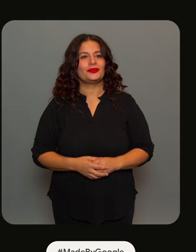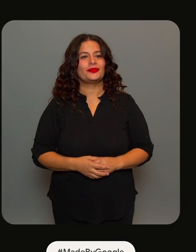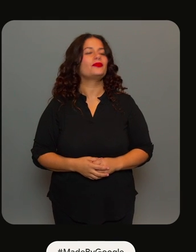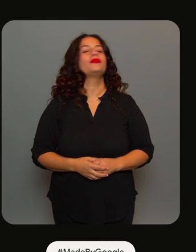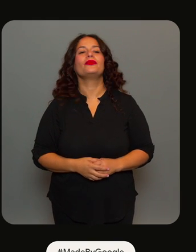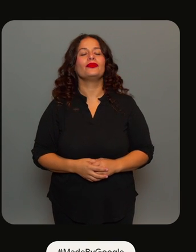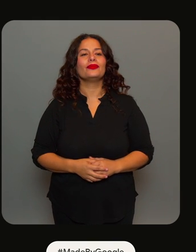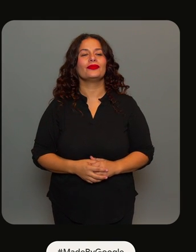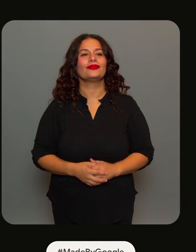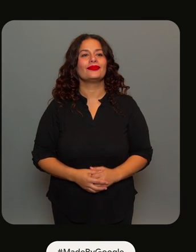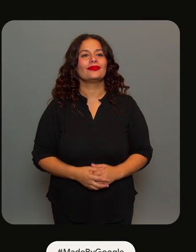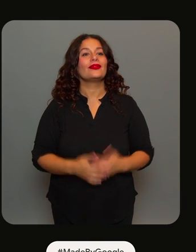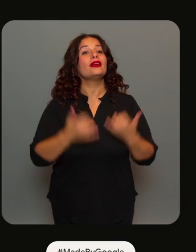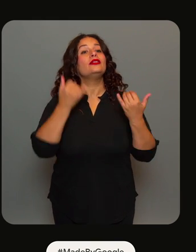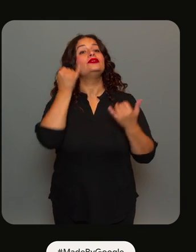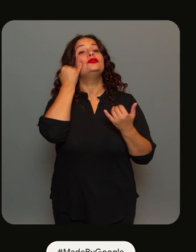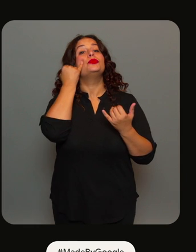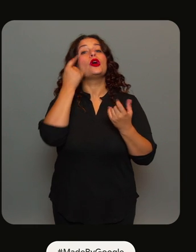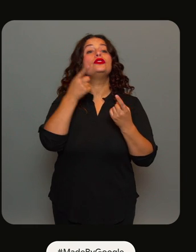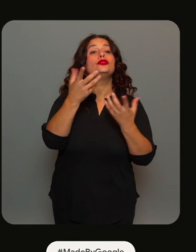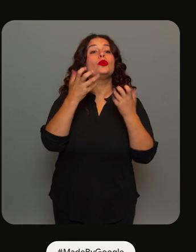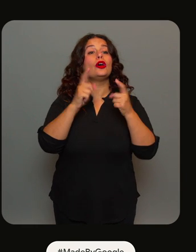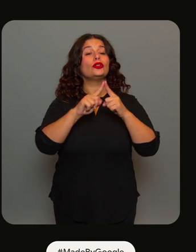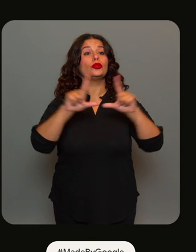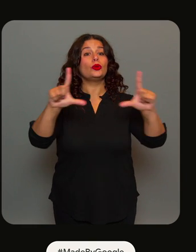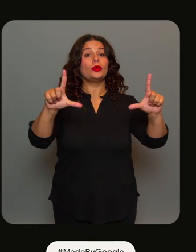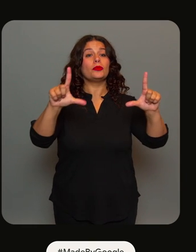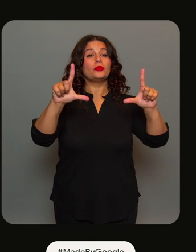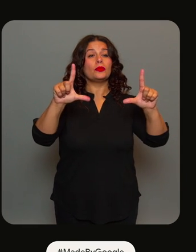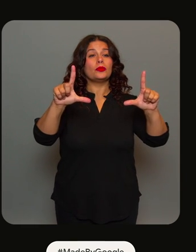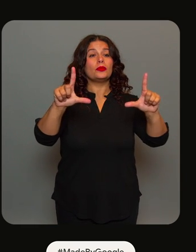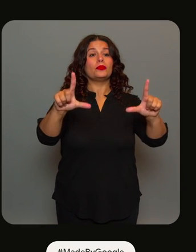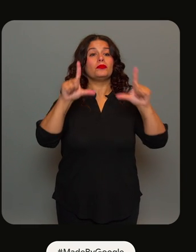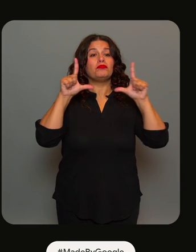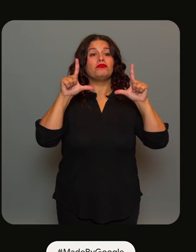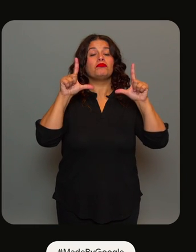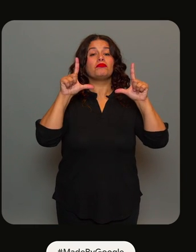So what if you want to zoom in just a little more, but not all the way to the optical zoom?